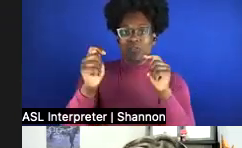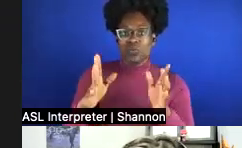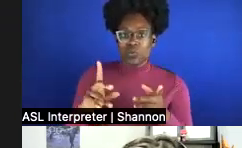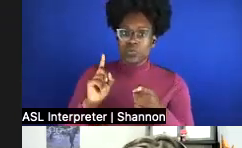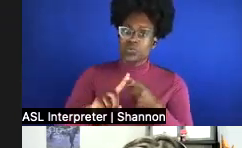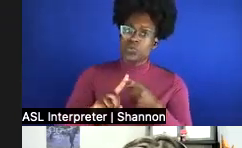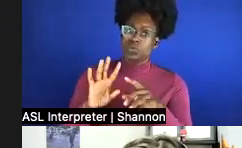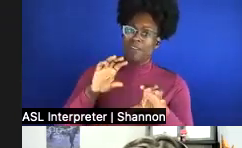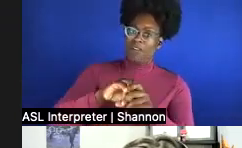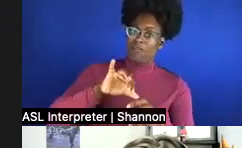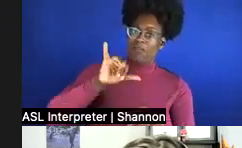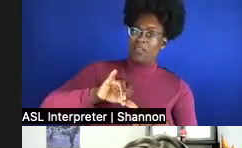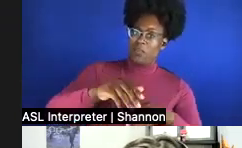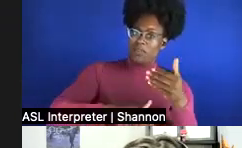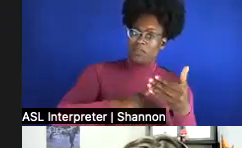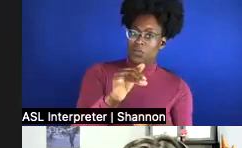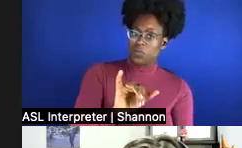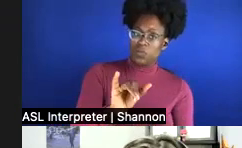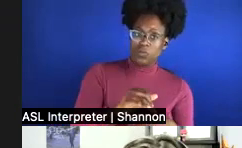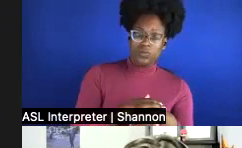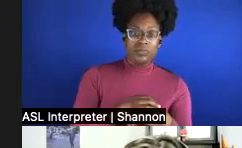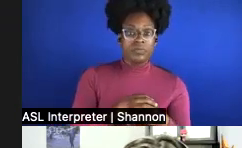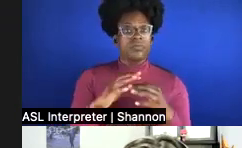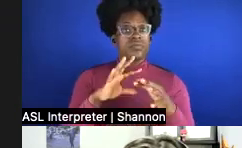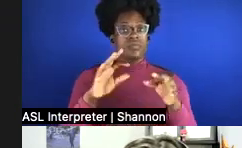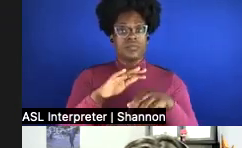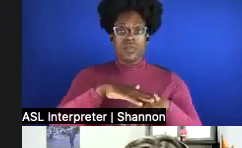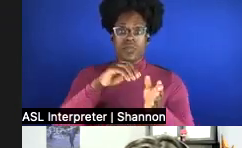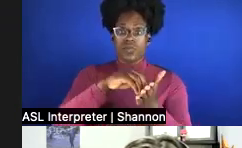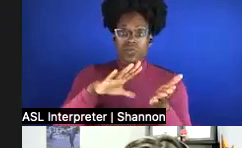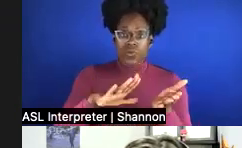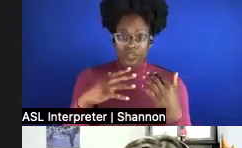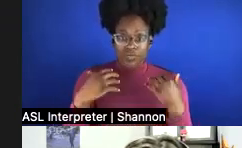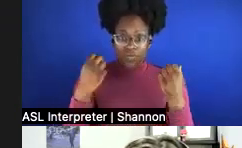encountered is probably that commenting on students' strengths is perceived as difficult.